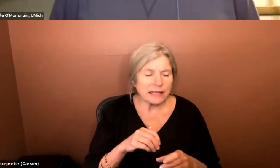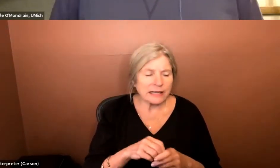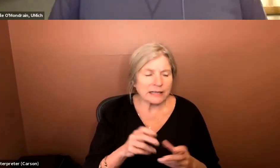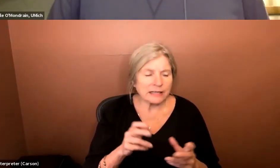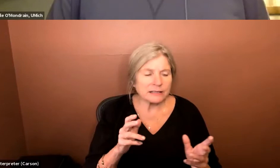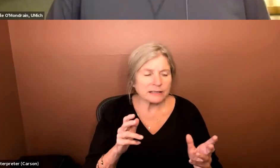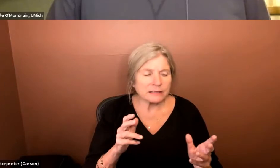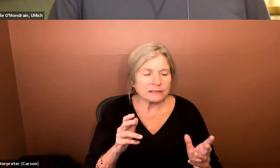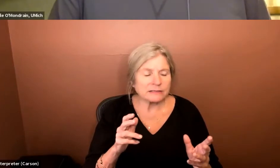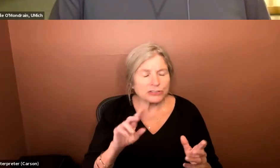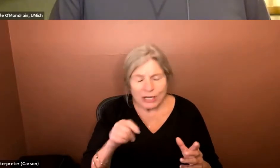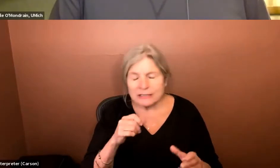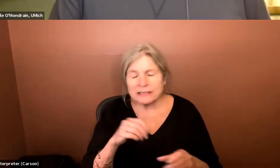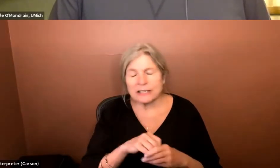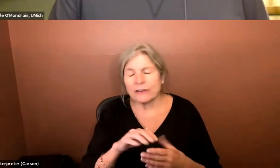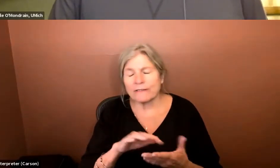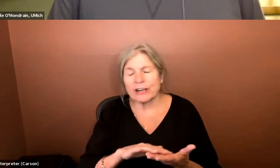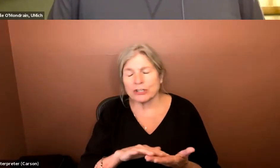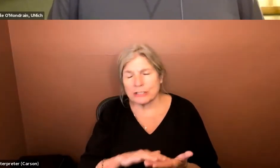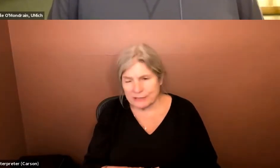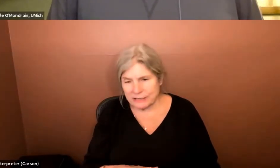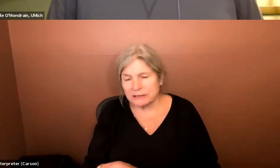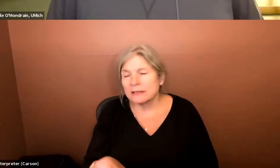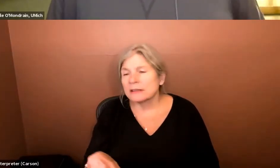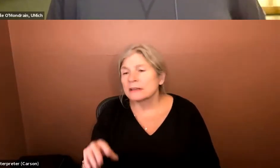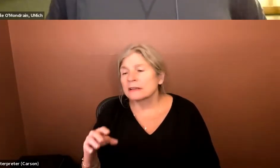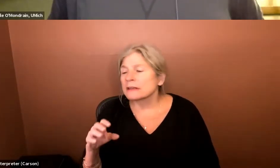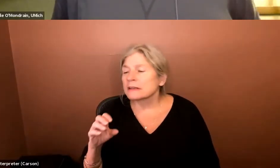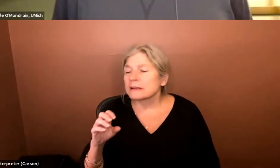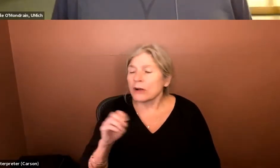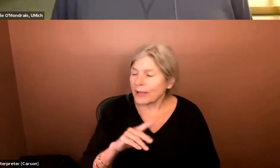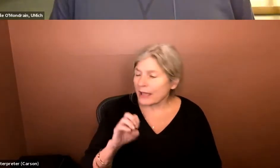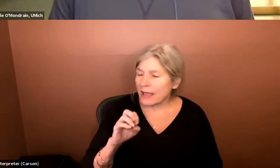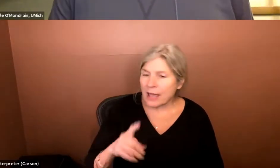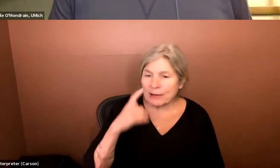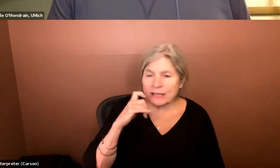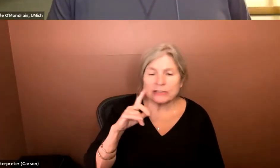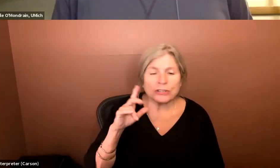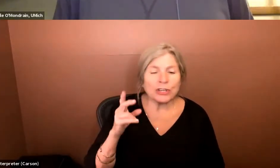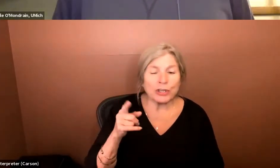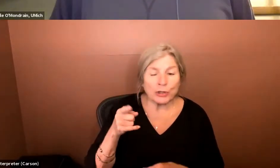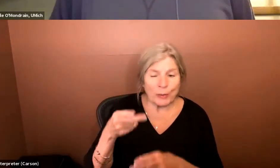Thanks so much. Then Ed, since you mentioned sonification, why don't you give us a quick